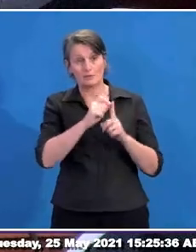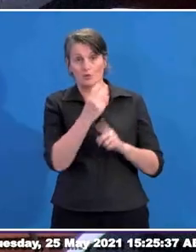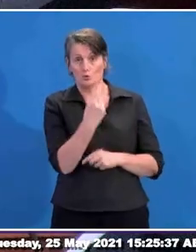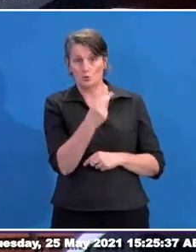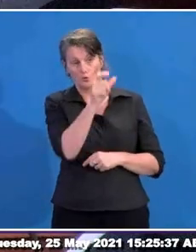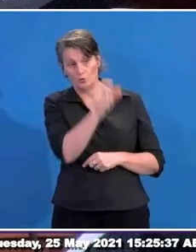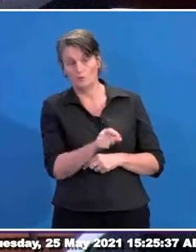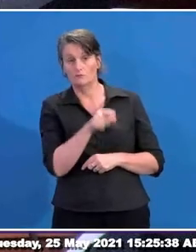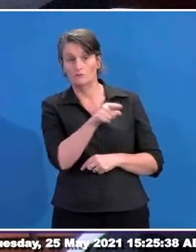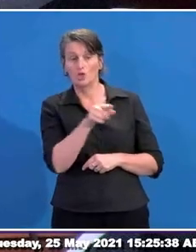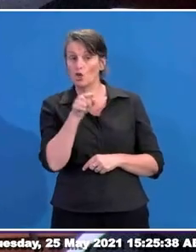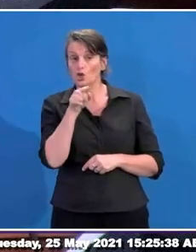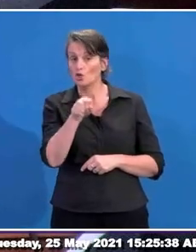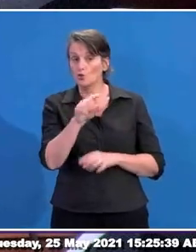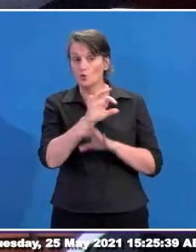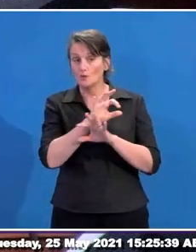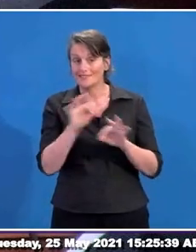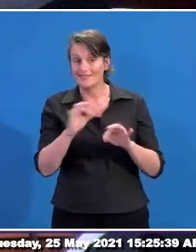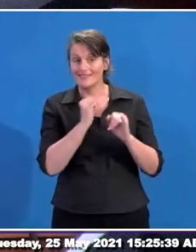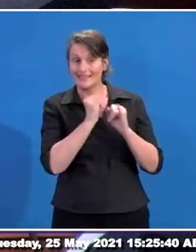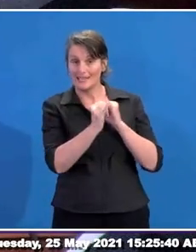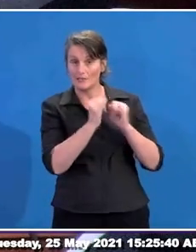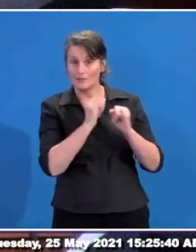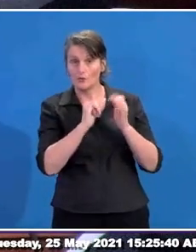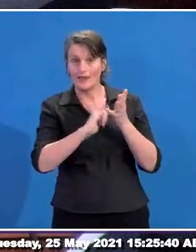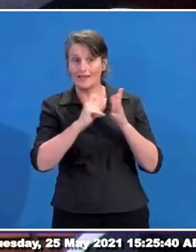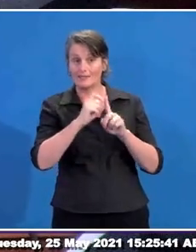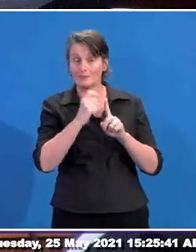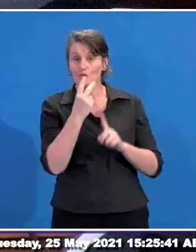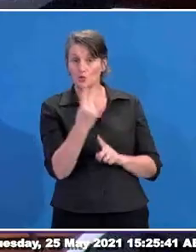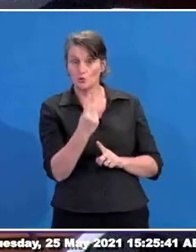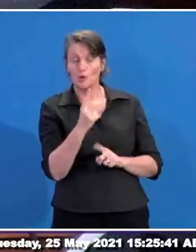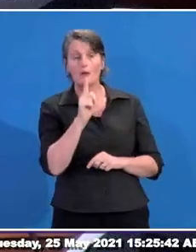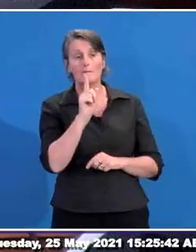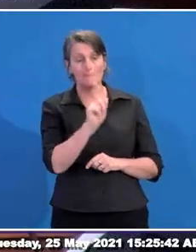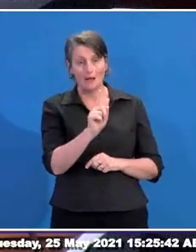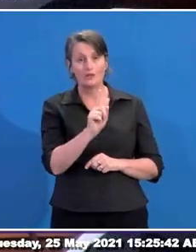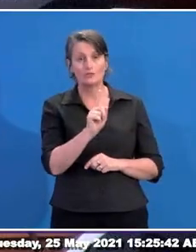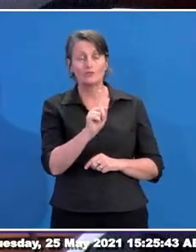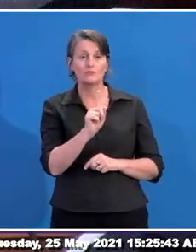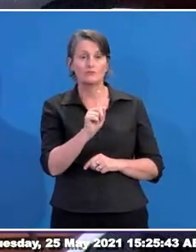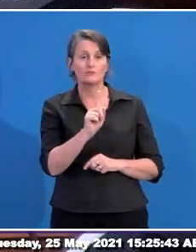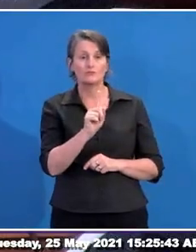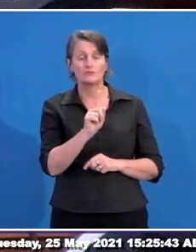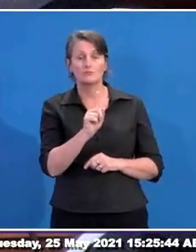you didn't interview SP2 but you relied on the correspondence from his lawyer.